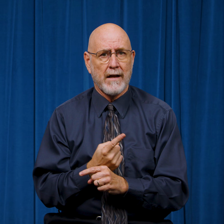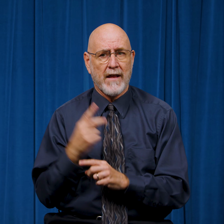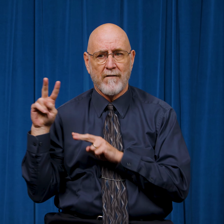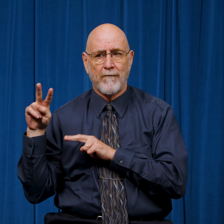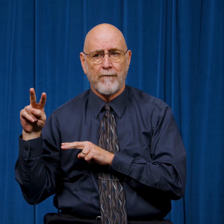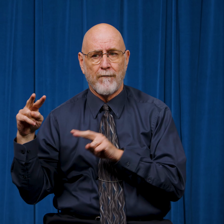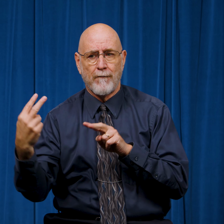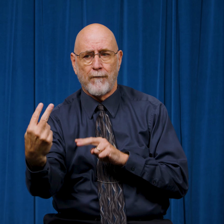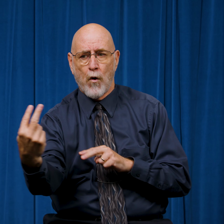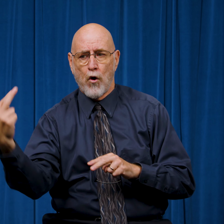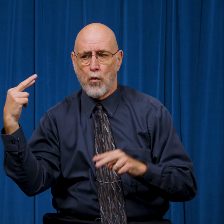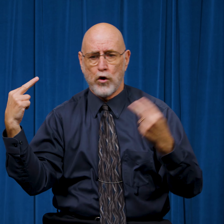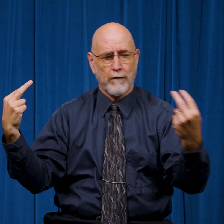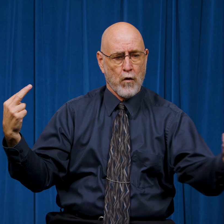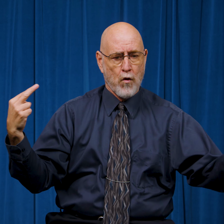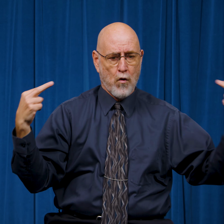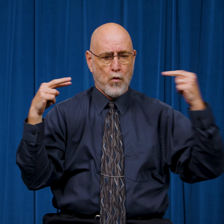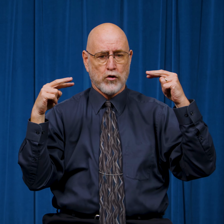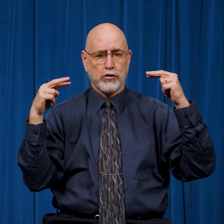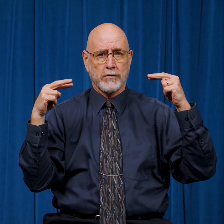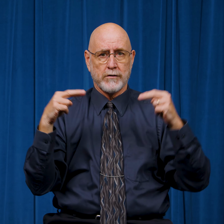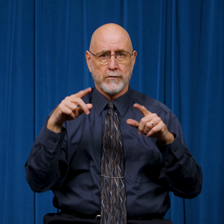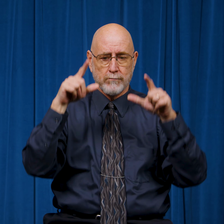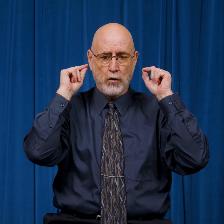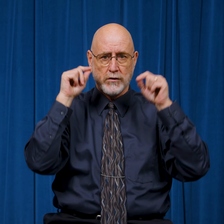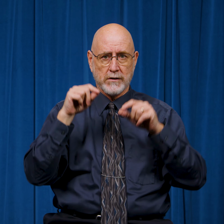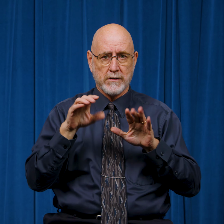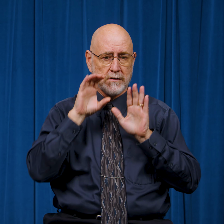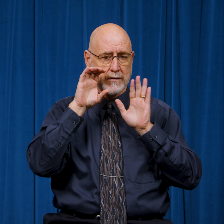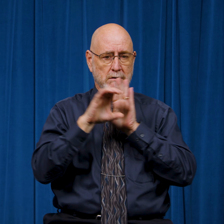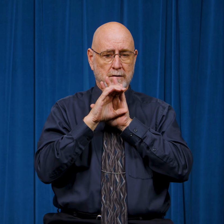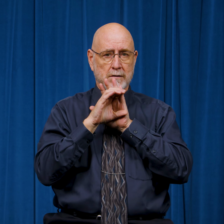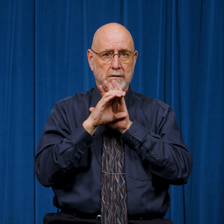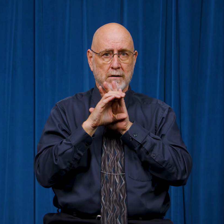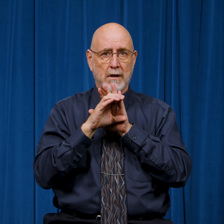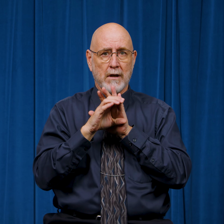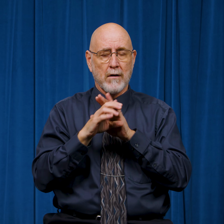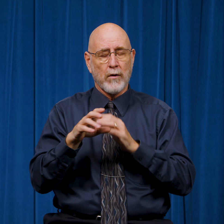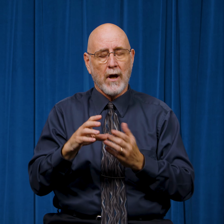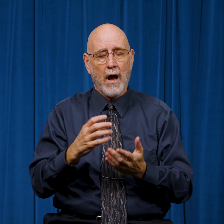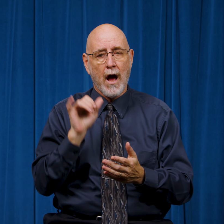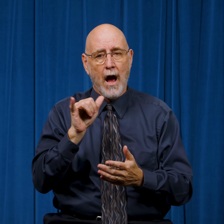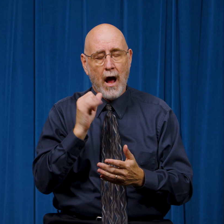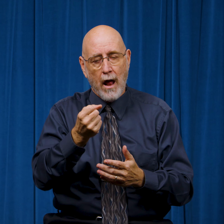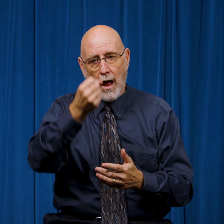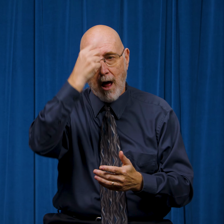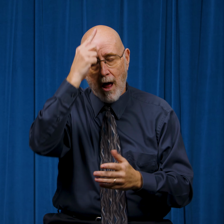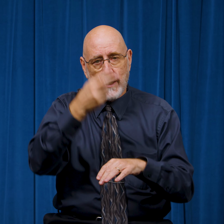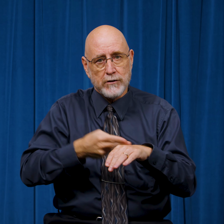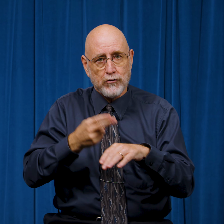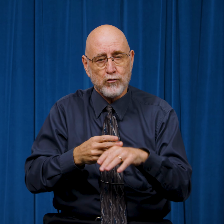and also gain an understanding with the historical honor being given to the Bible.